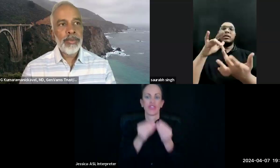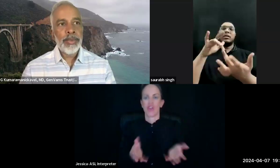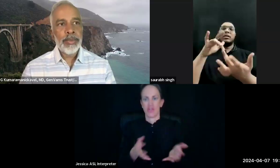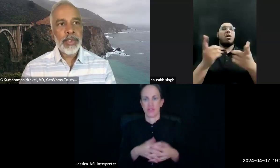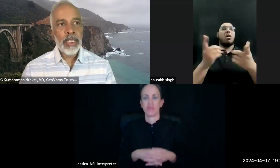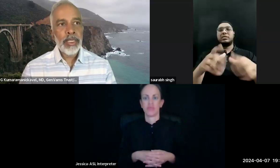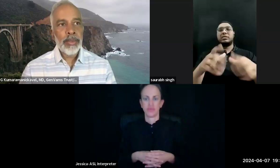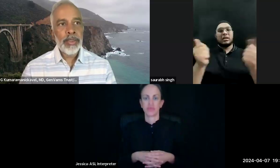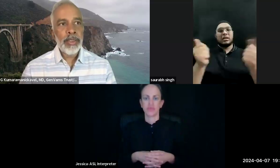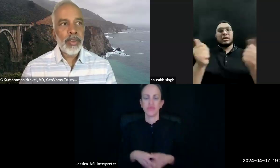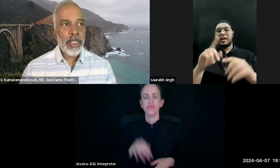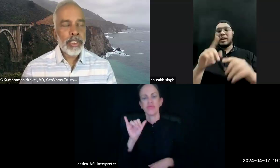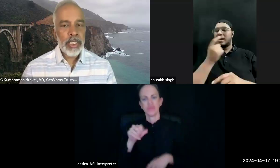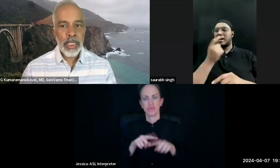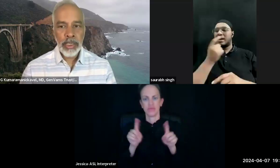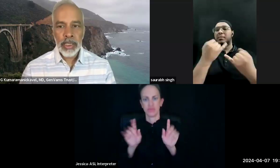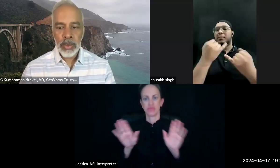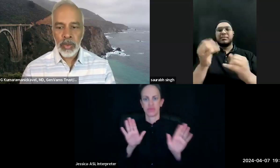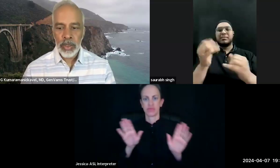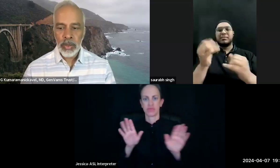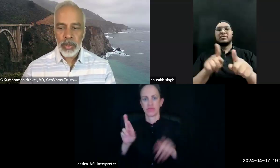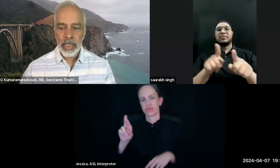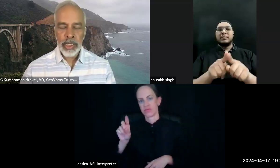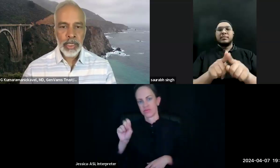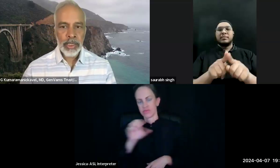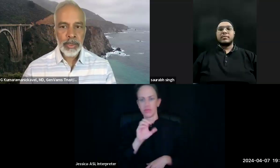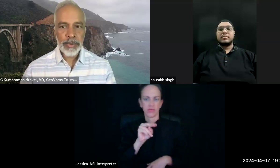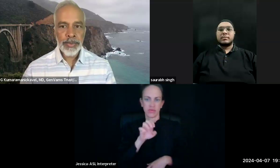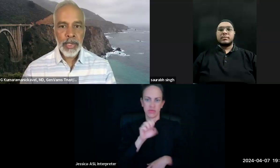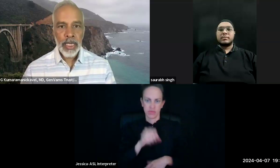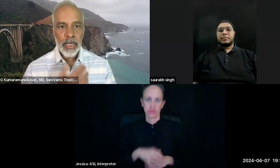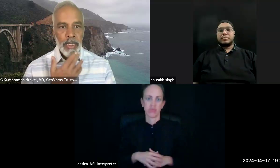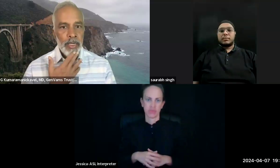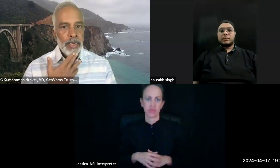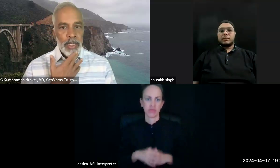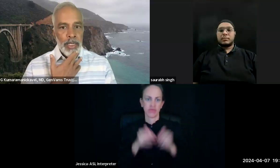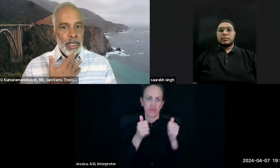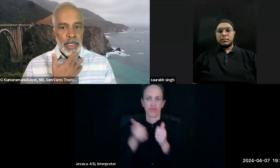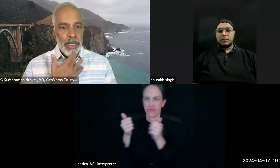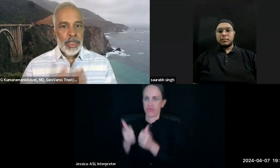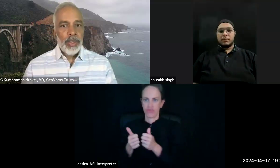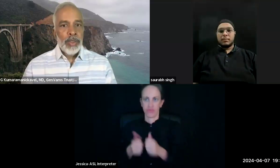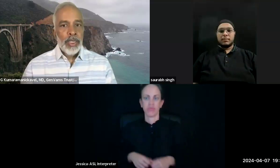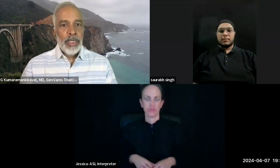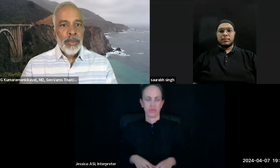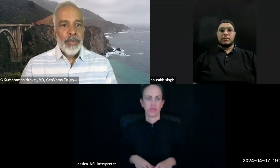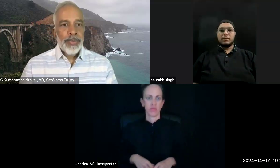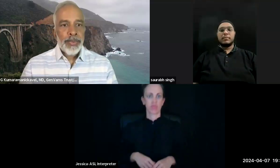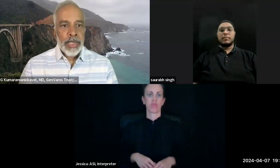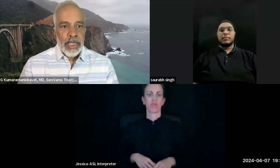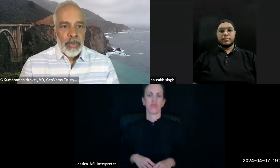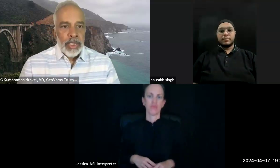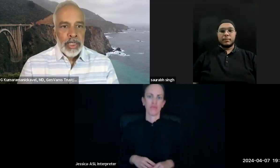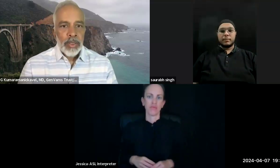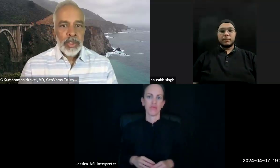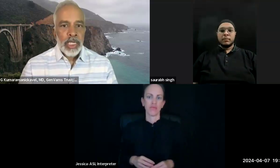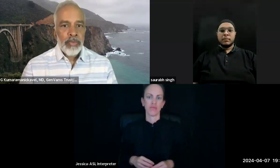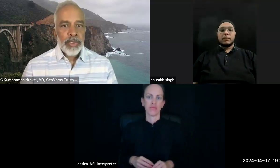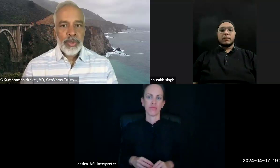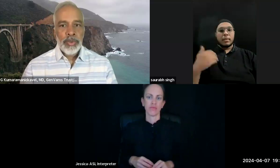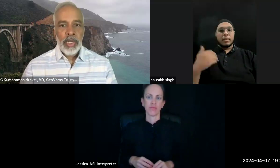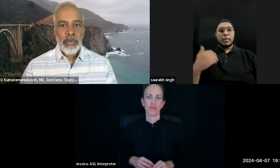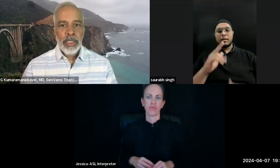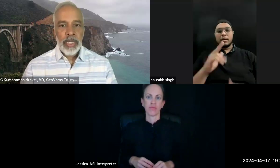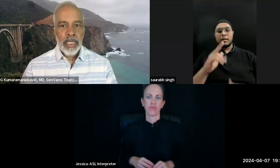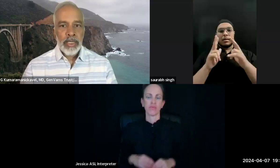Rod degeneration and Co degeneration. So as I mentioned, rods help you to have this black and